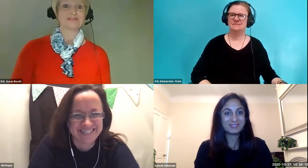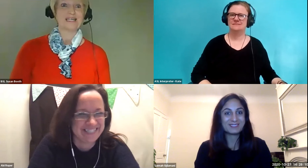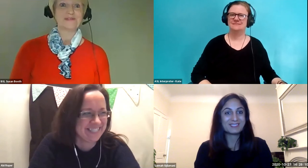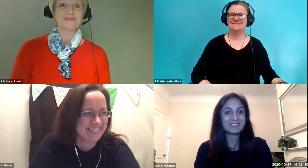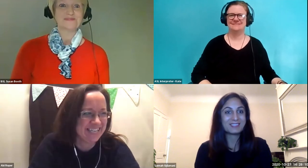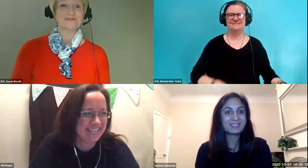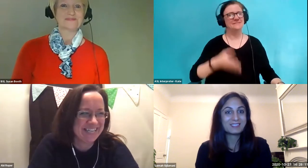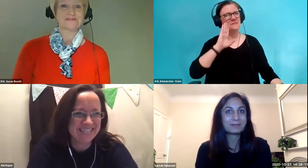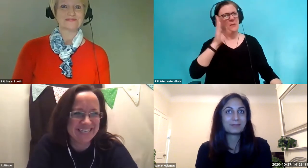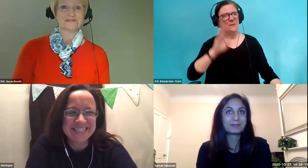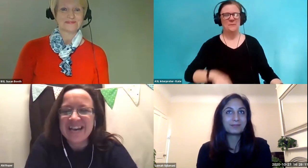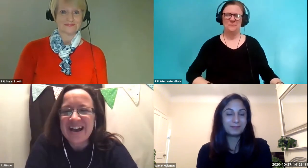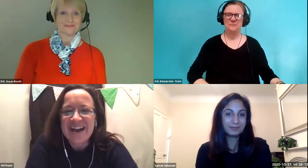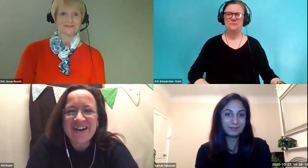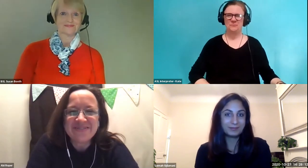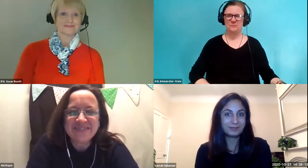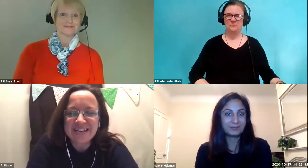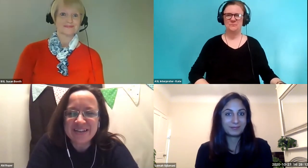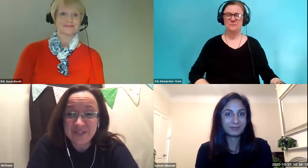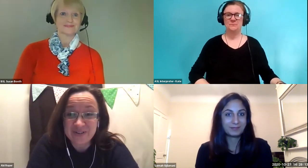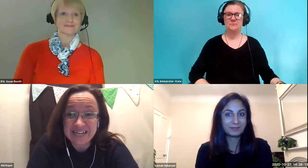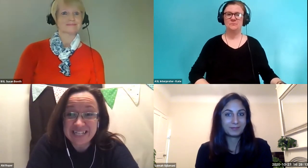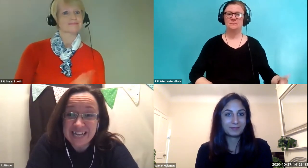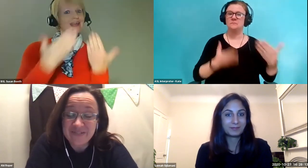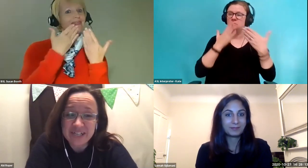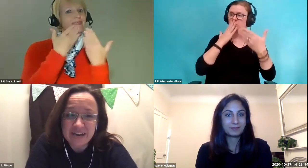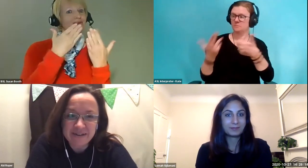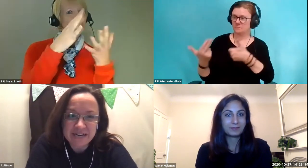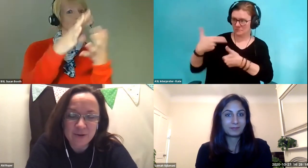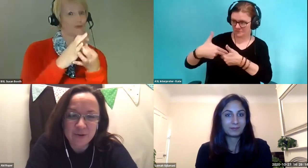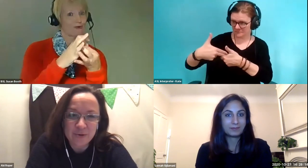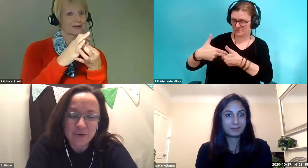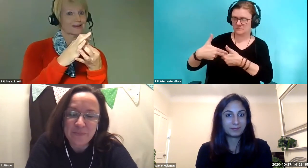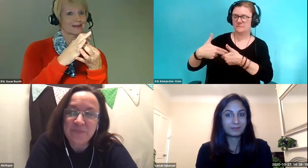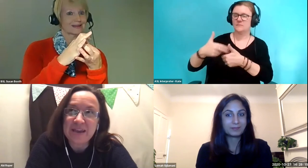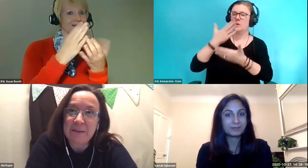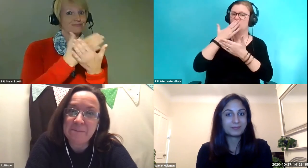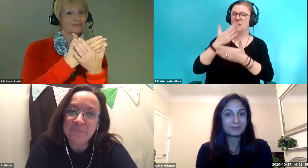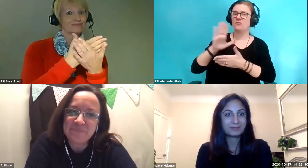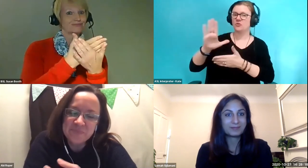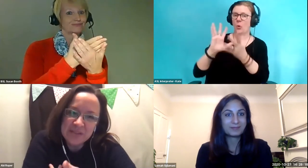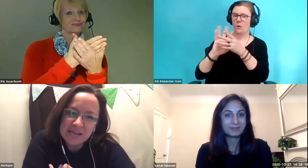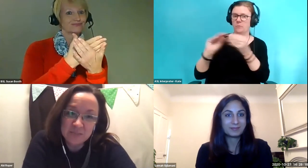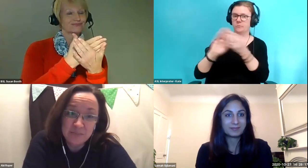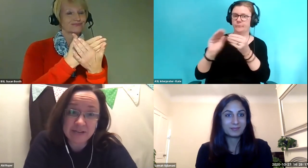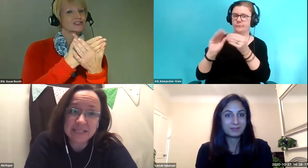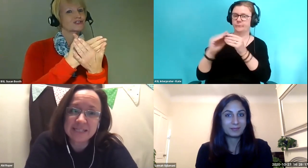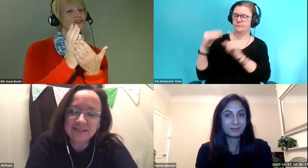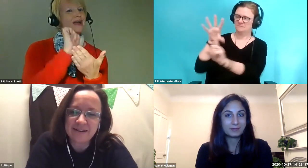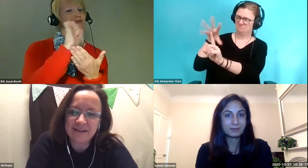hello uh thank you for joining us and for sharing your um experience um